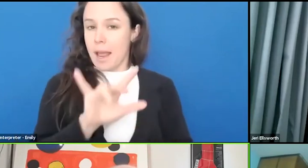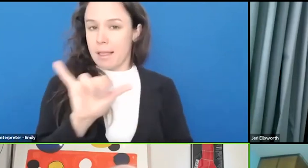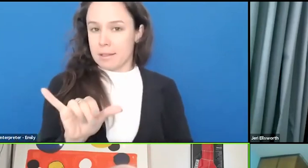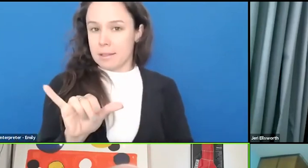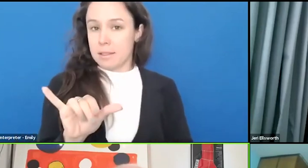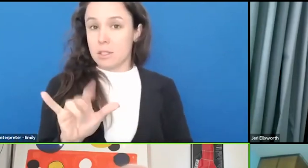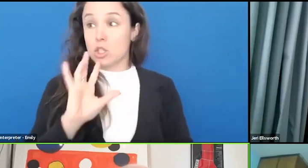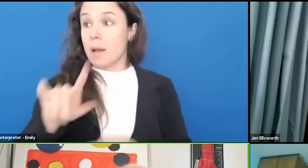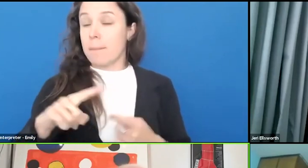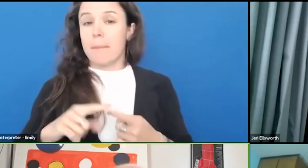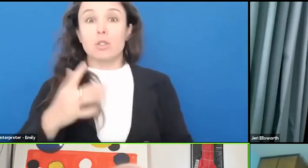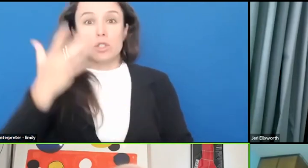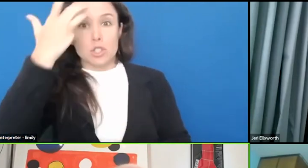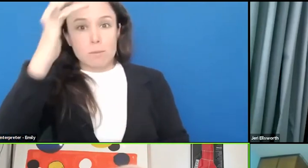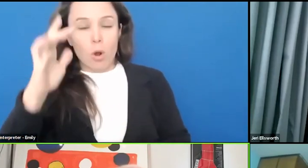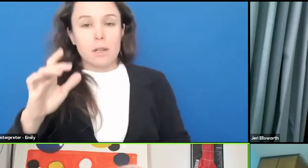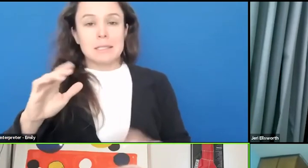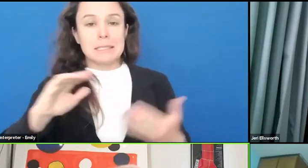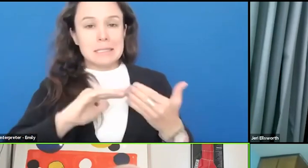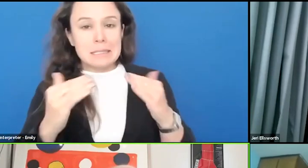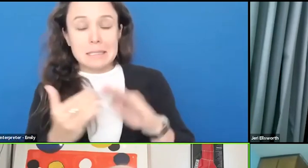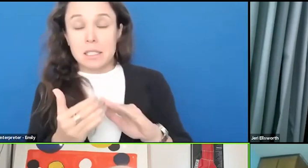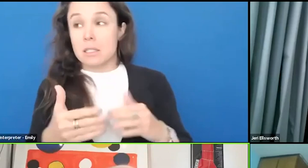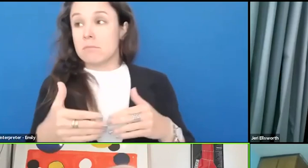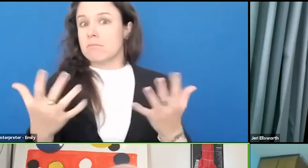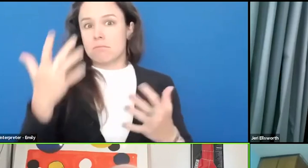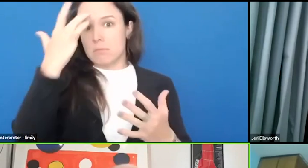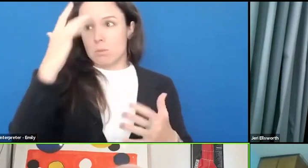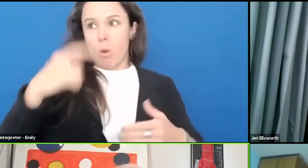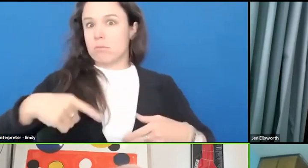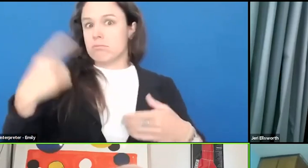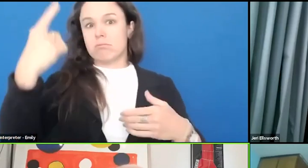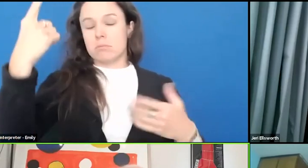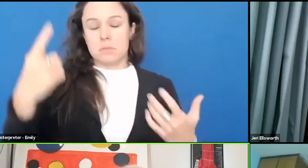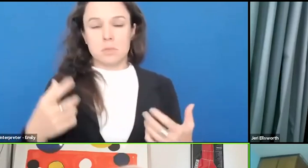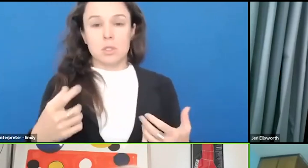city or we're talking about you know, you name it, we have a long ways to go to achieve that.